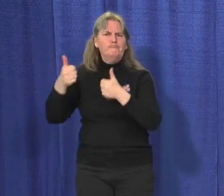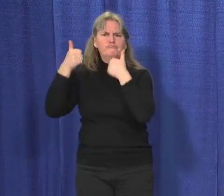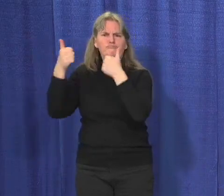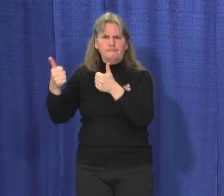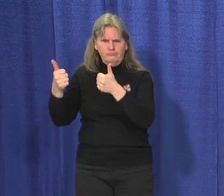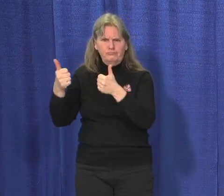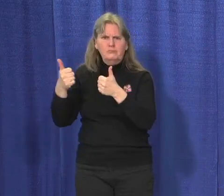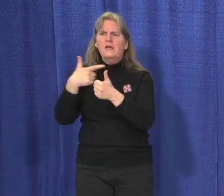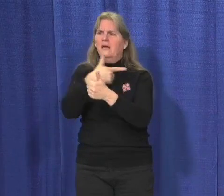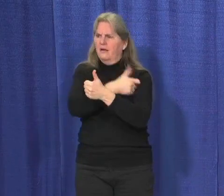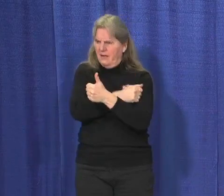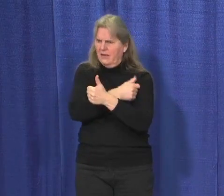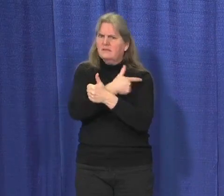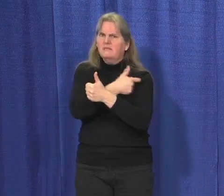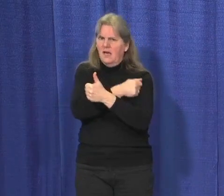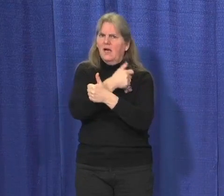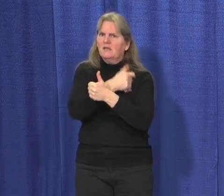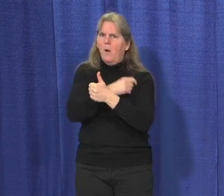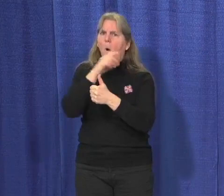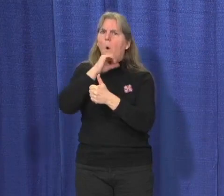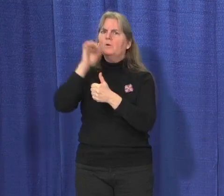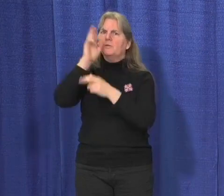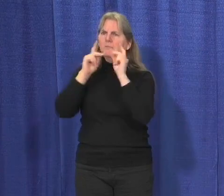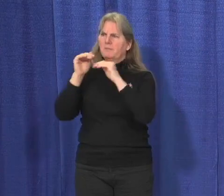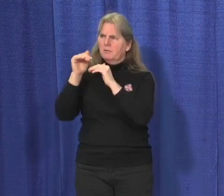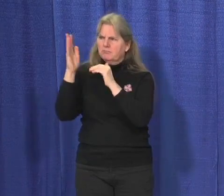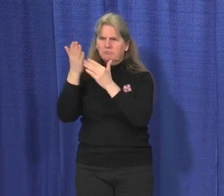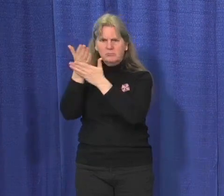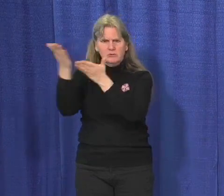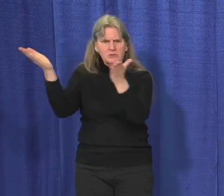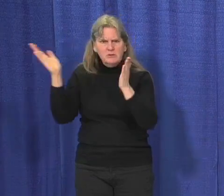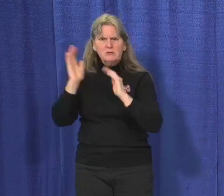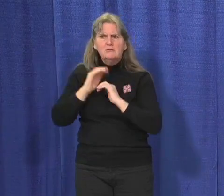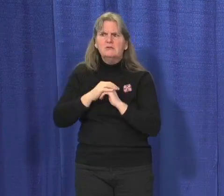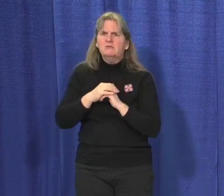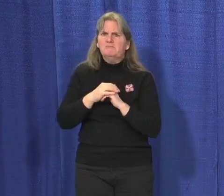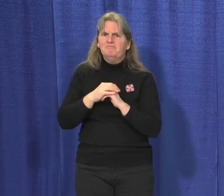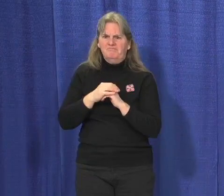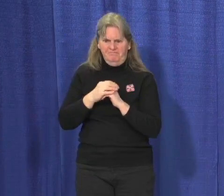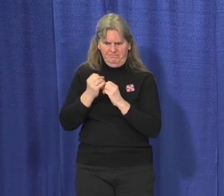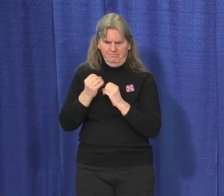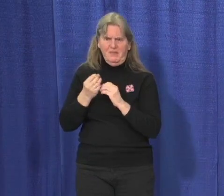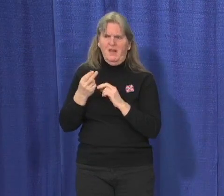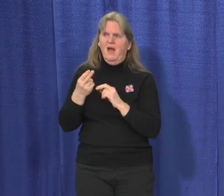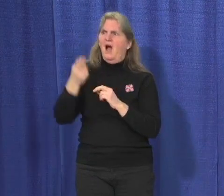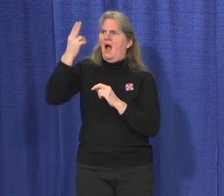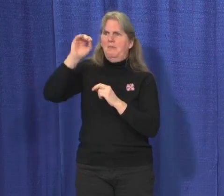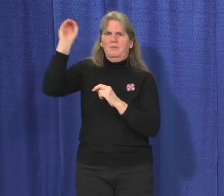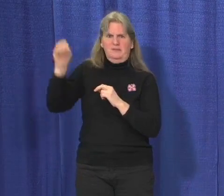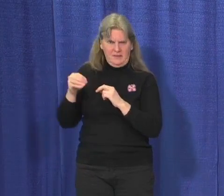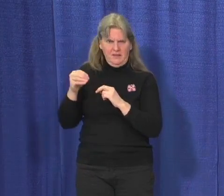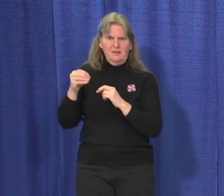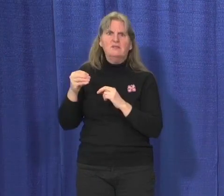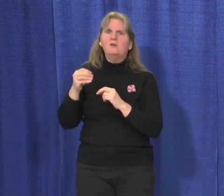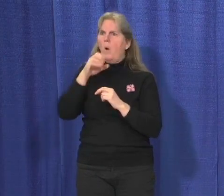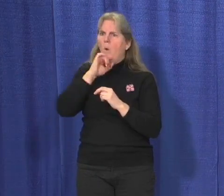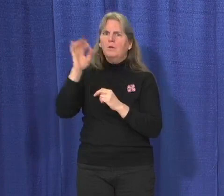and we're still going ahead with some first dose is an older people but our rates are much